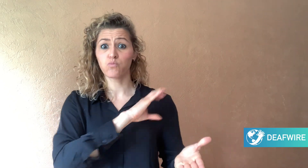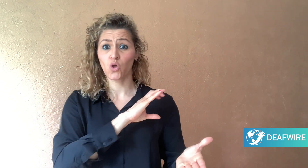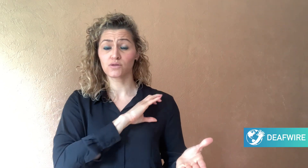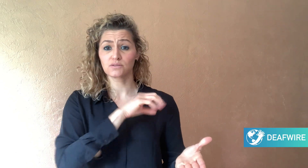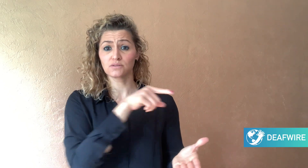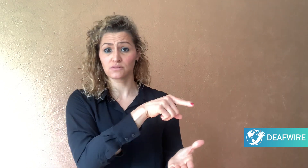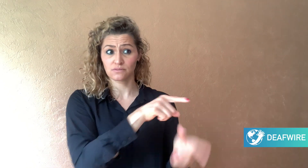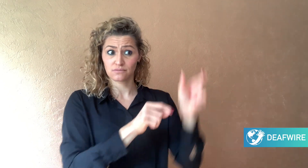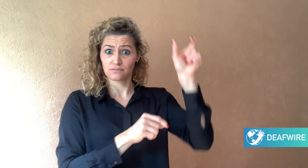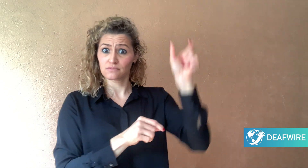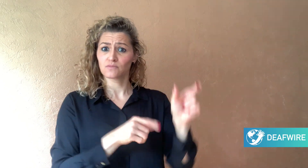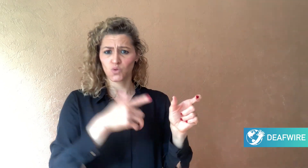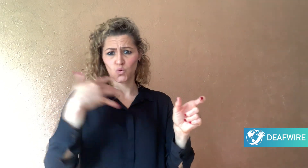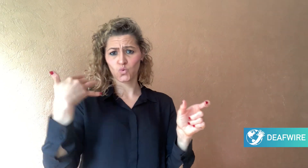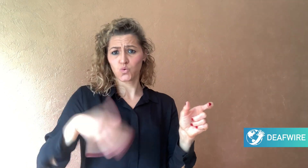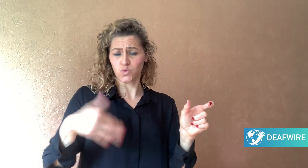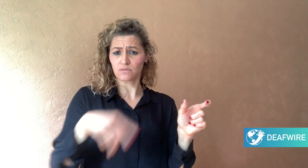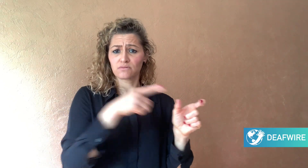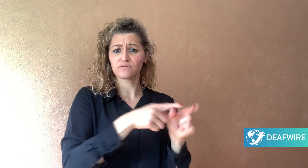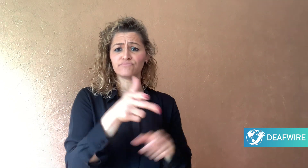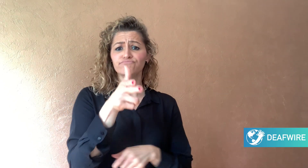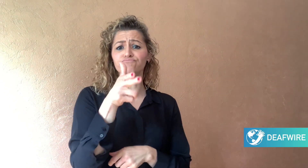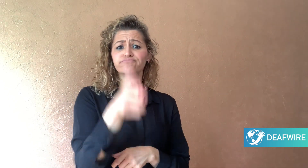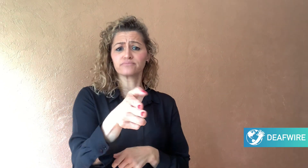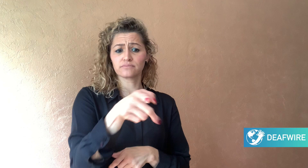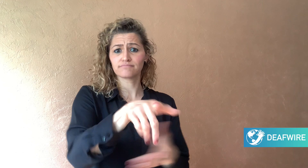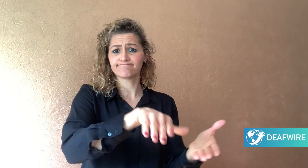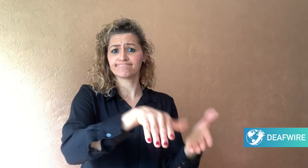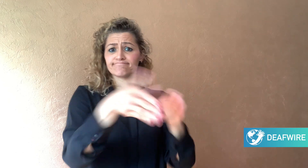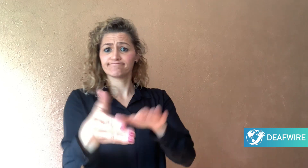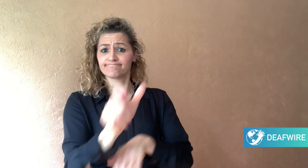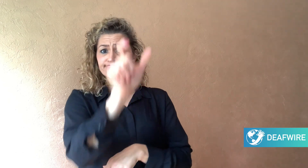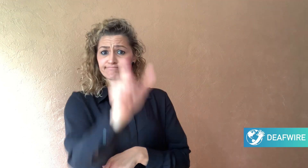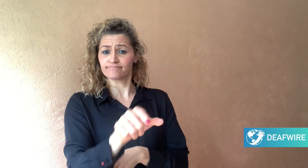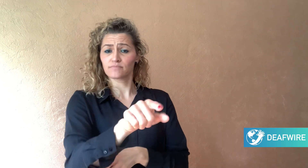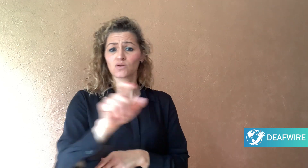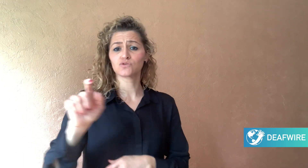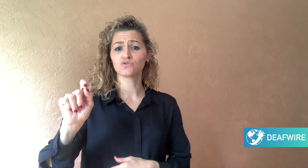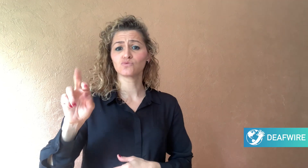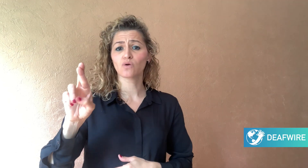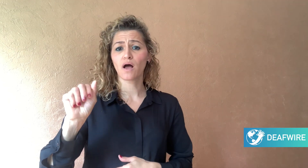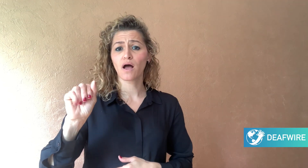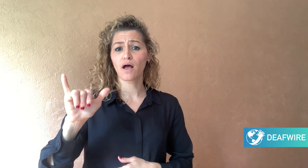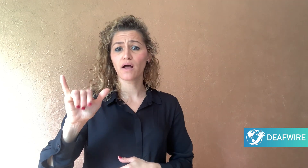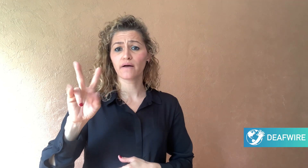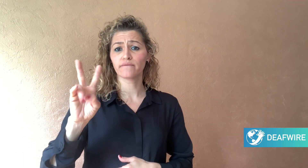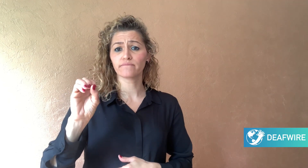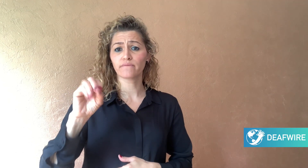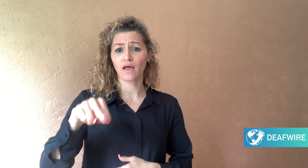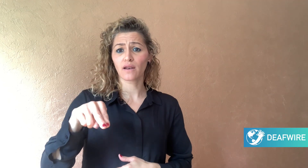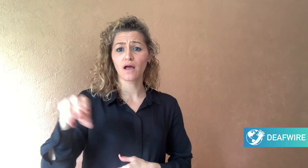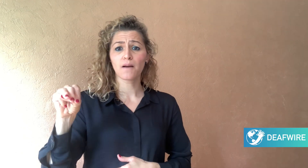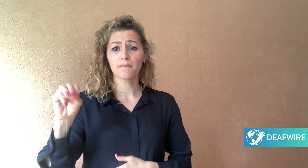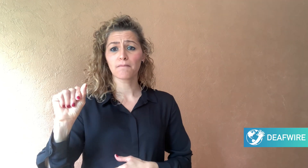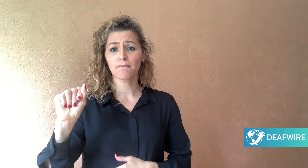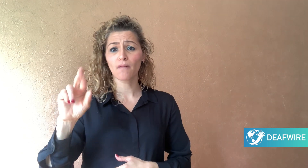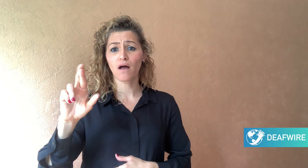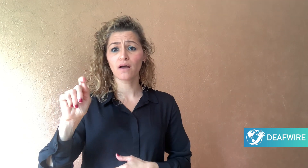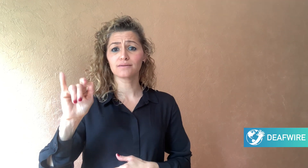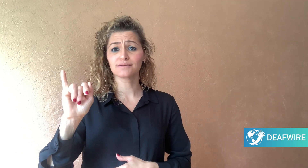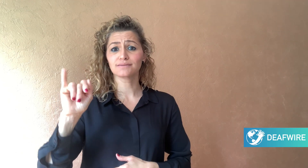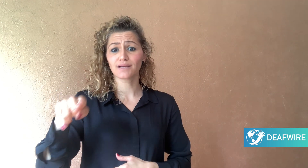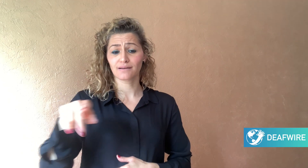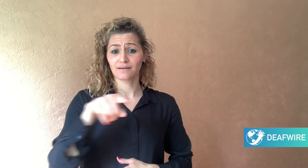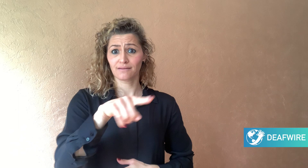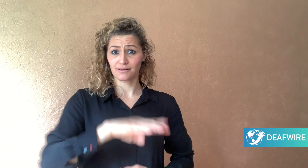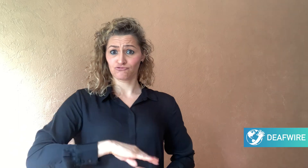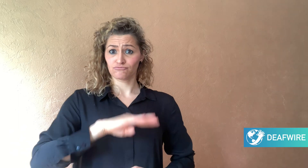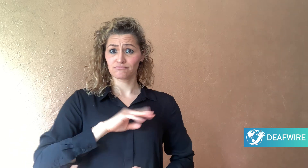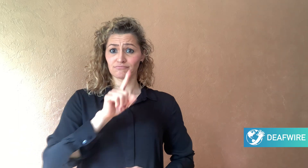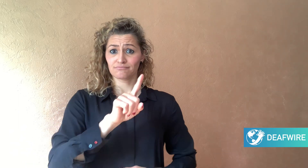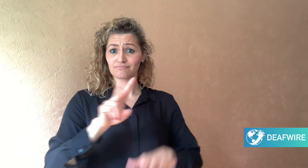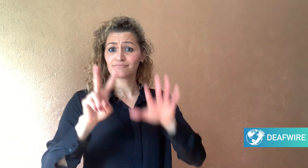of the police officer who fatally shot Trayvon Martin,